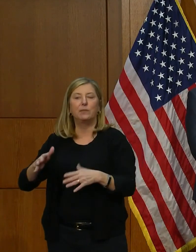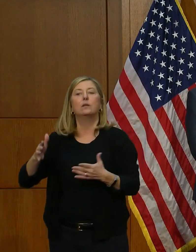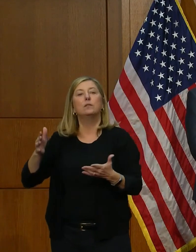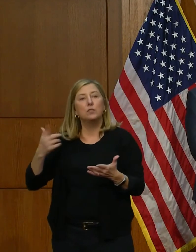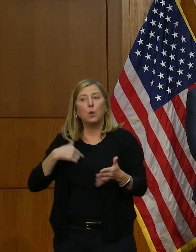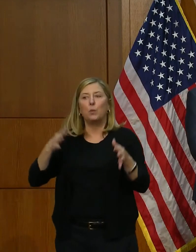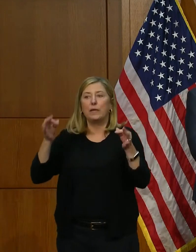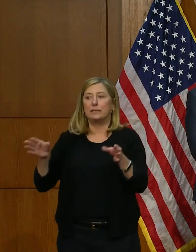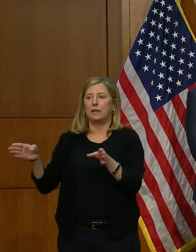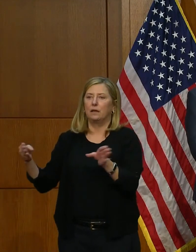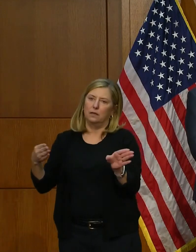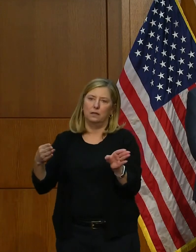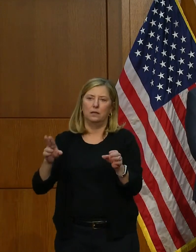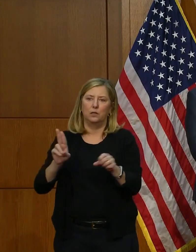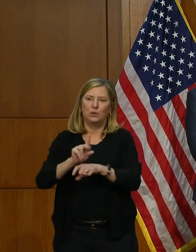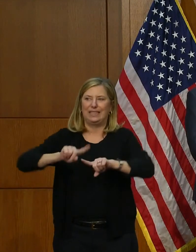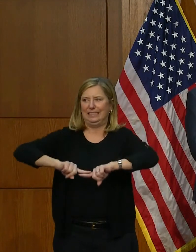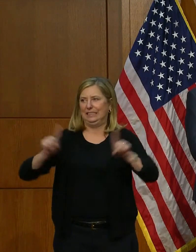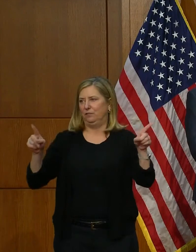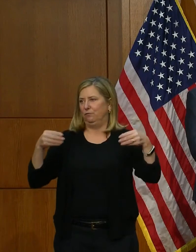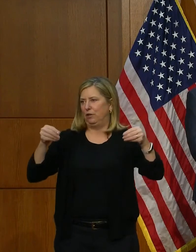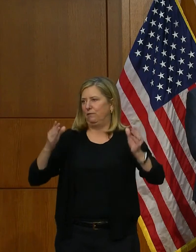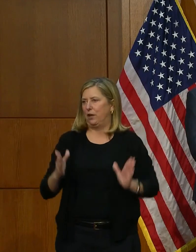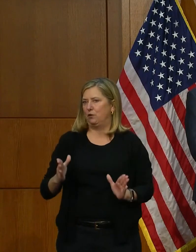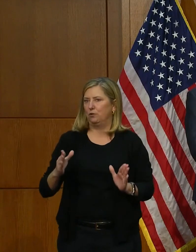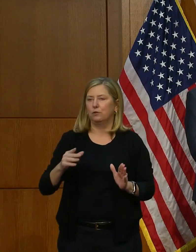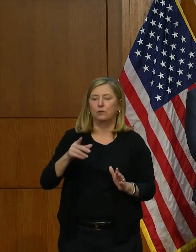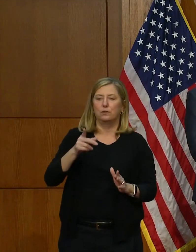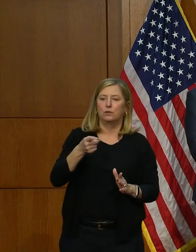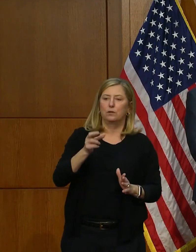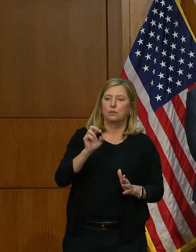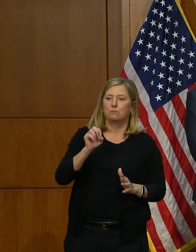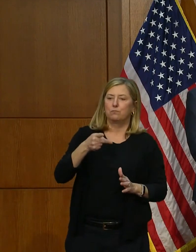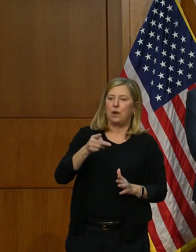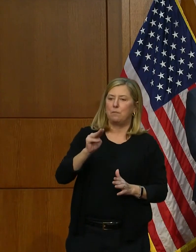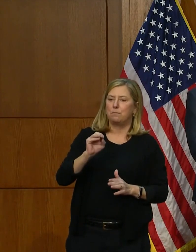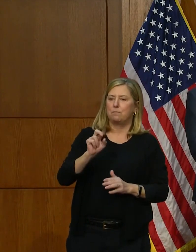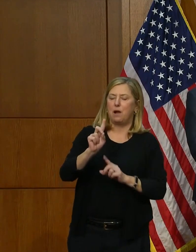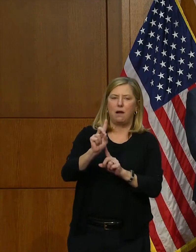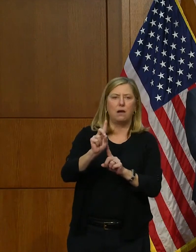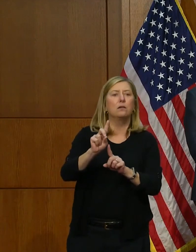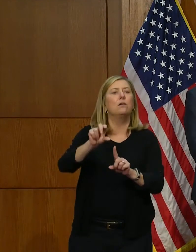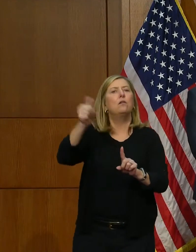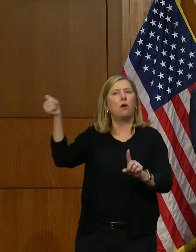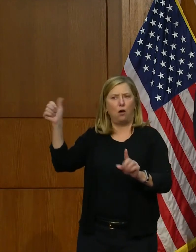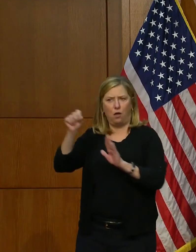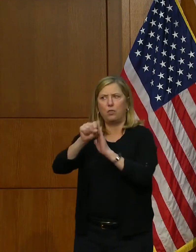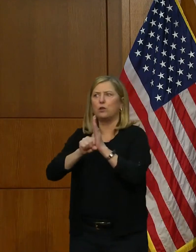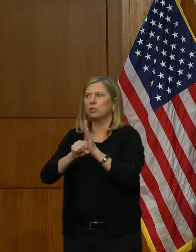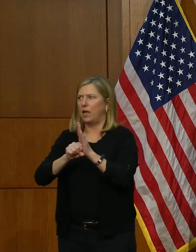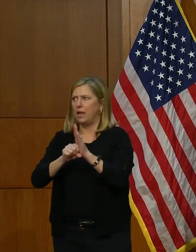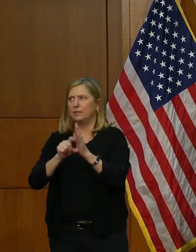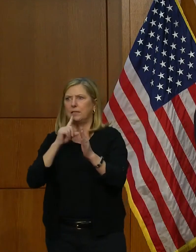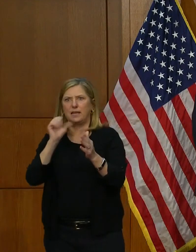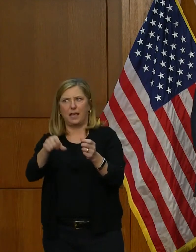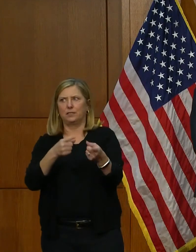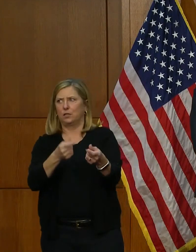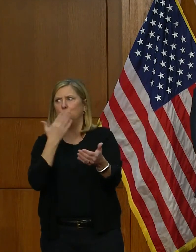THE TRANSFER OF INFORMATION DIVISION ON DHE. SO WE MADE THE DECISION TO SHIFT TO A NEW